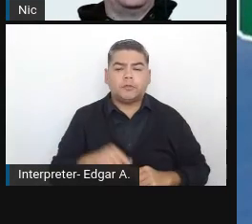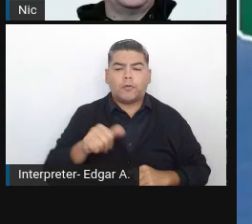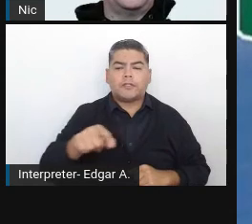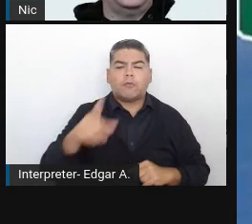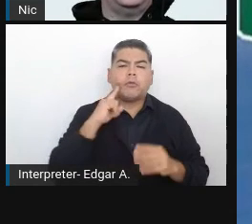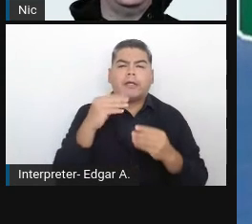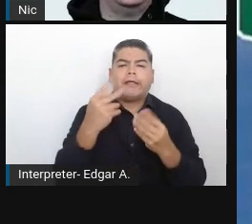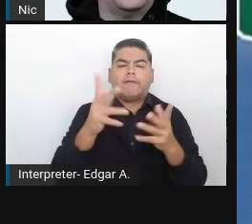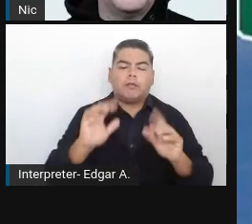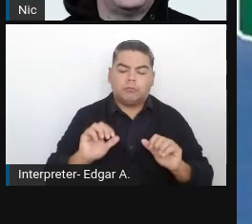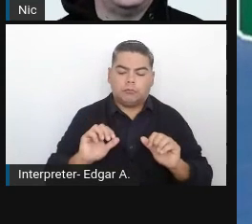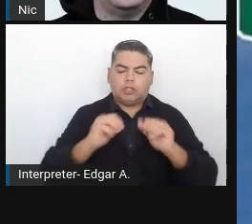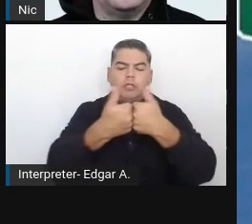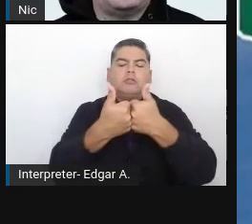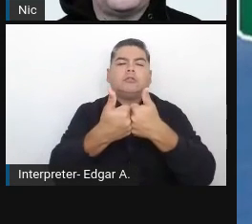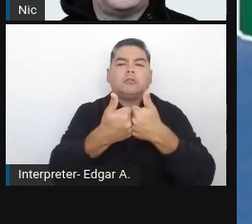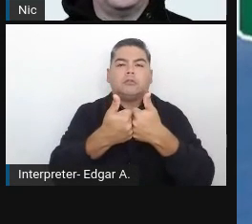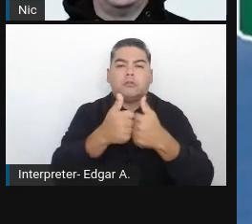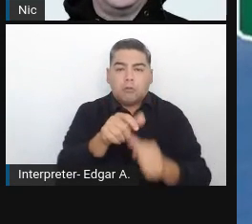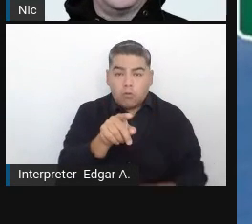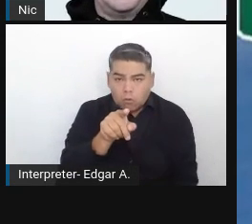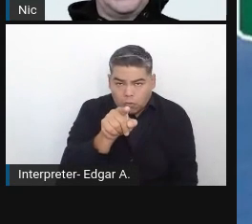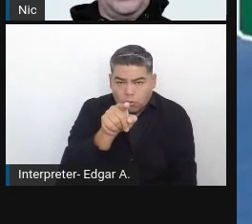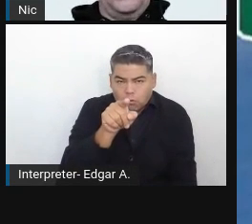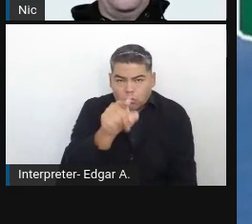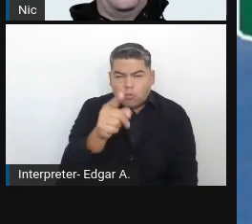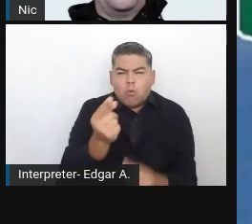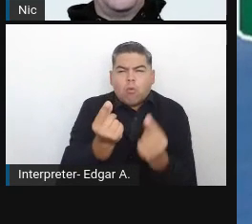What are you going to do to move the organization forward?